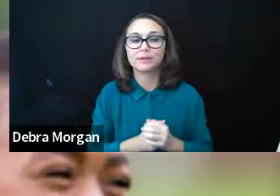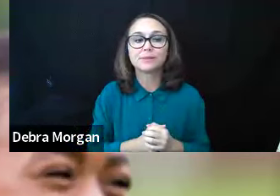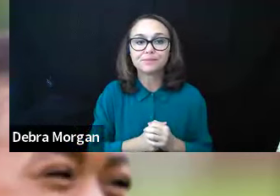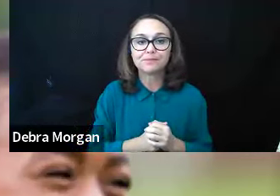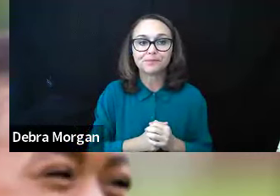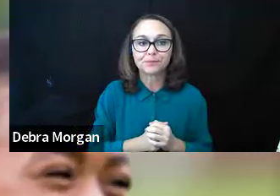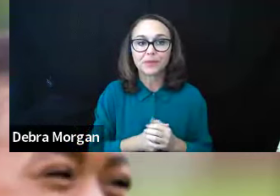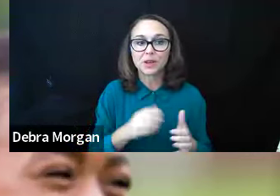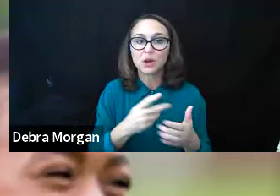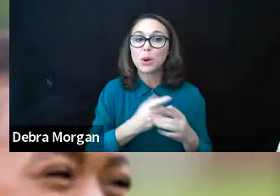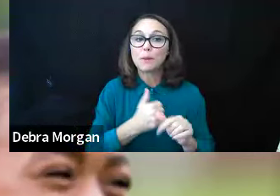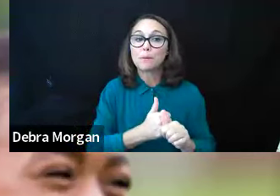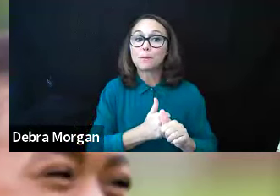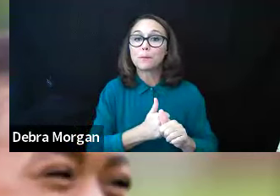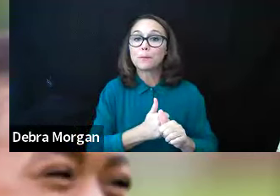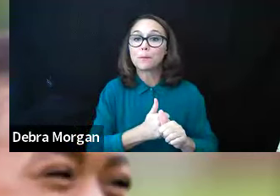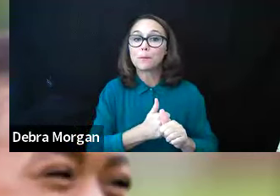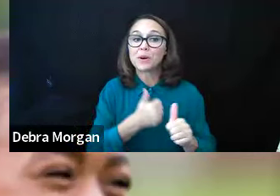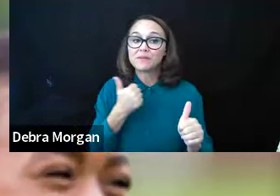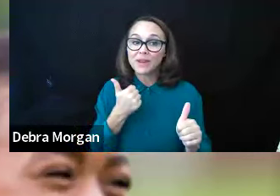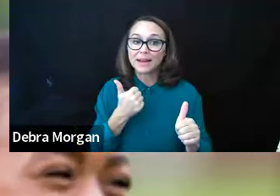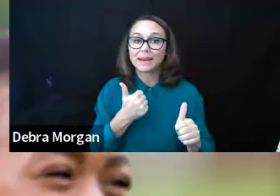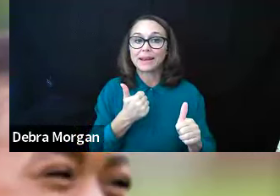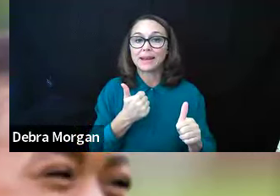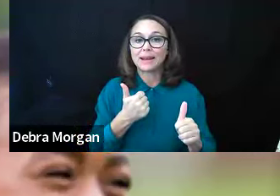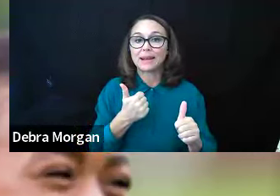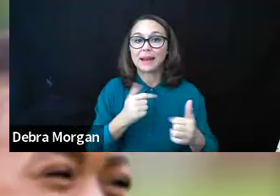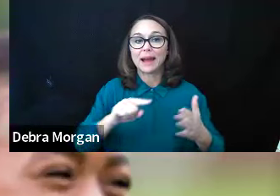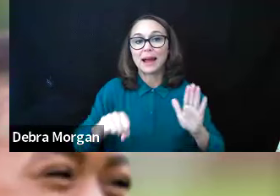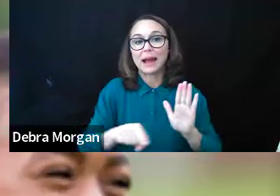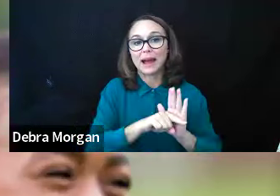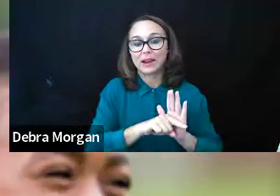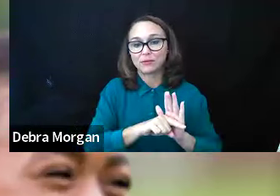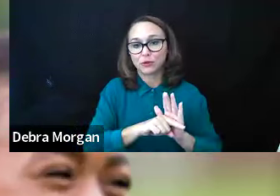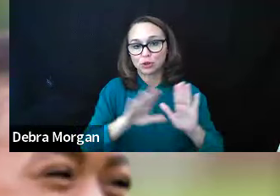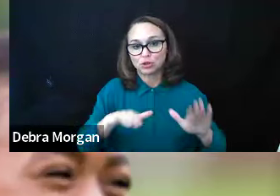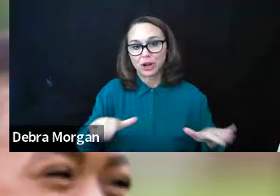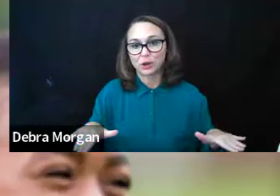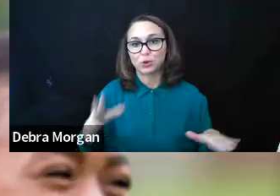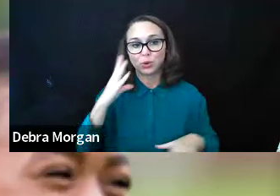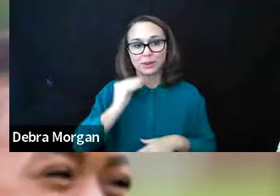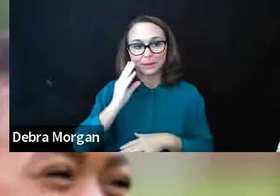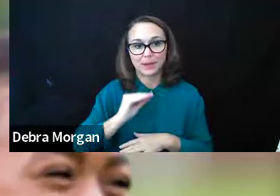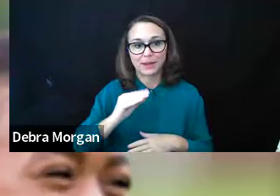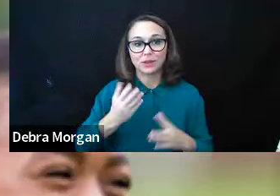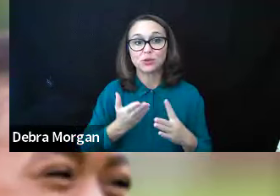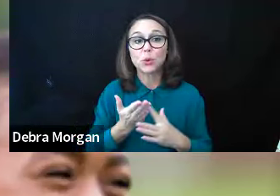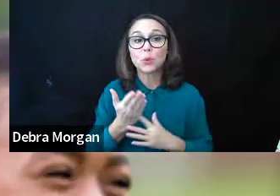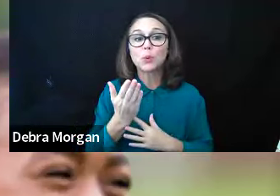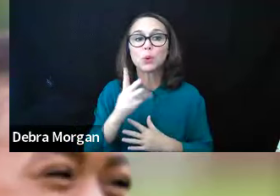Childhood Experiences through Data to Action. This combines, if you're familiar with previous CDC